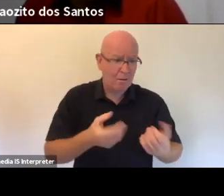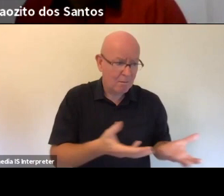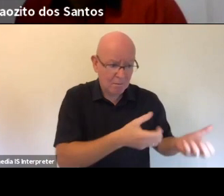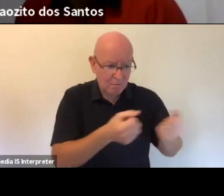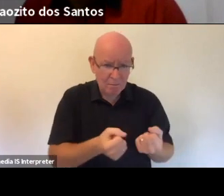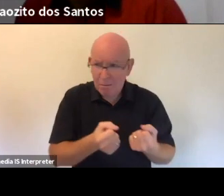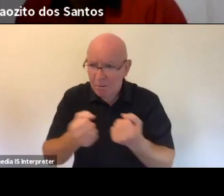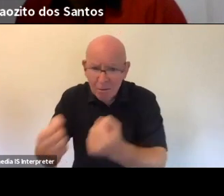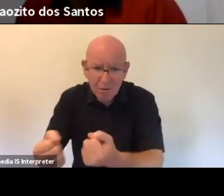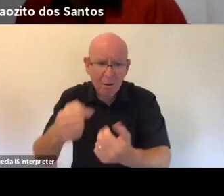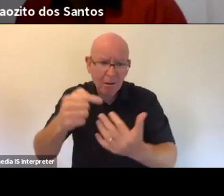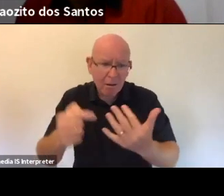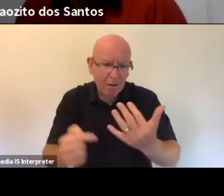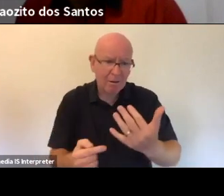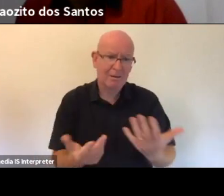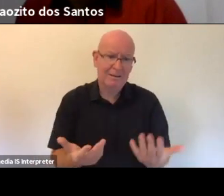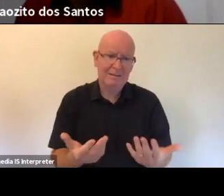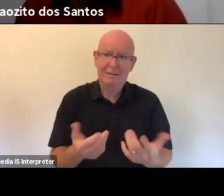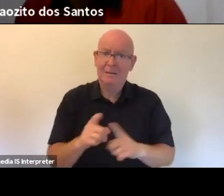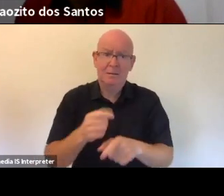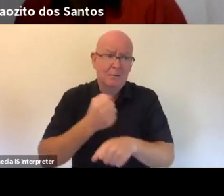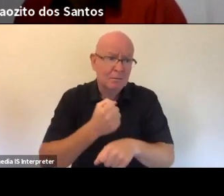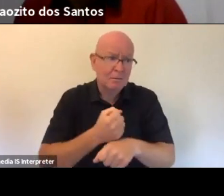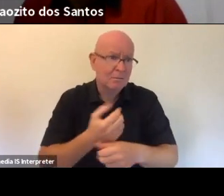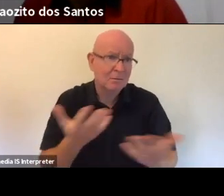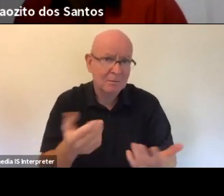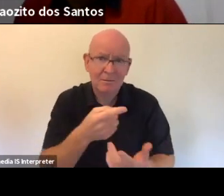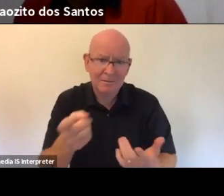establish the social group or...